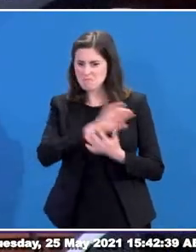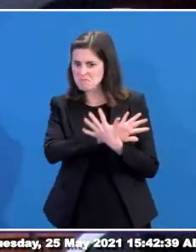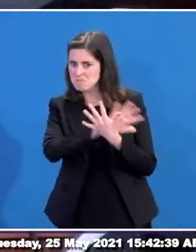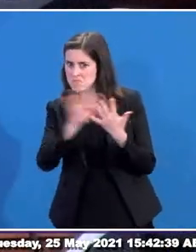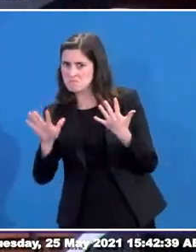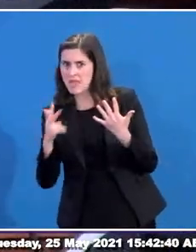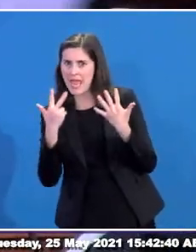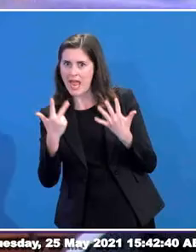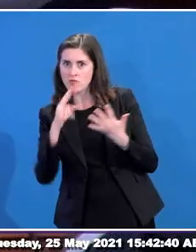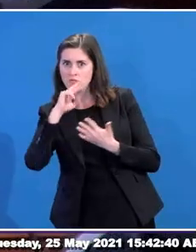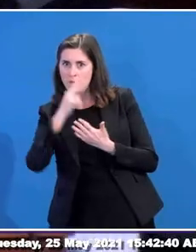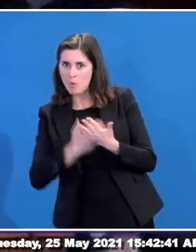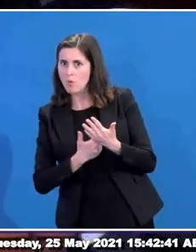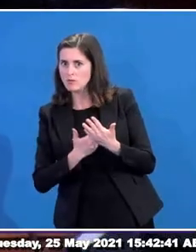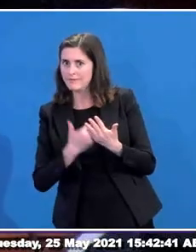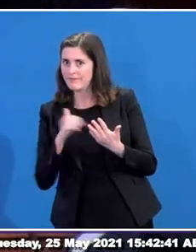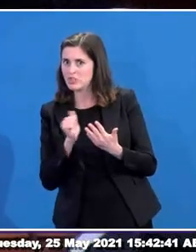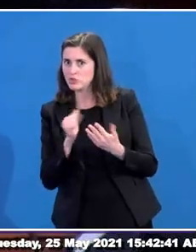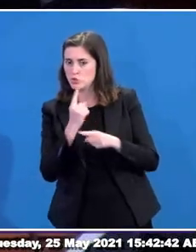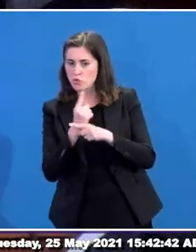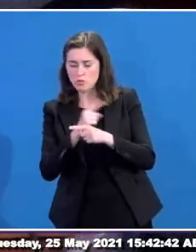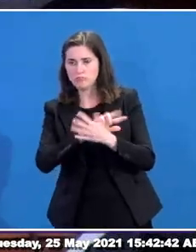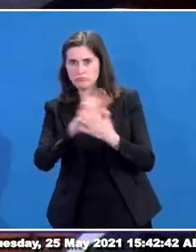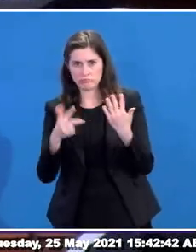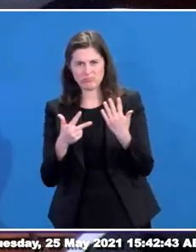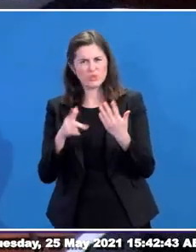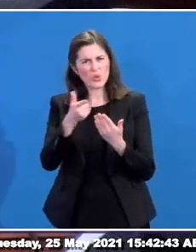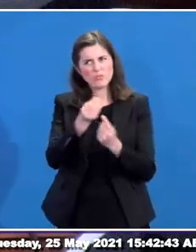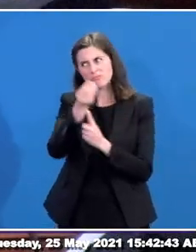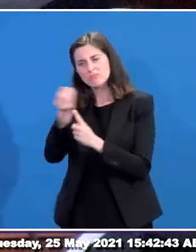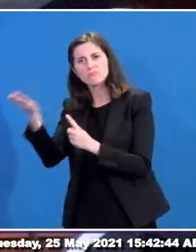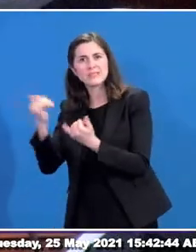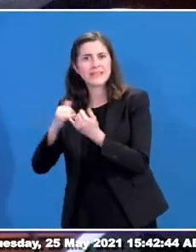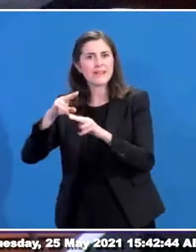were asked to prepare by Sunnyfield in relation to the house concerning